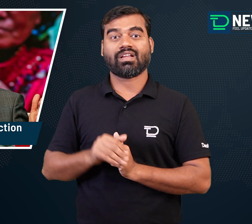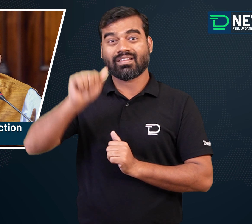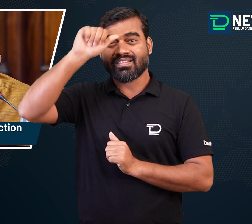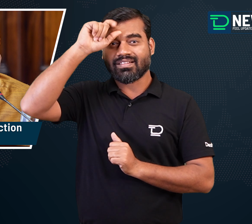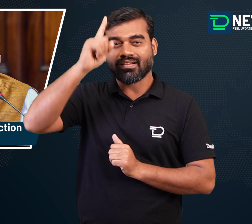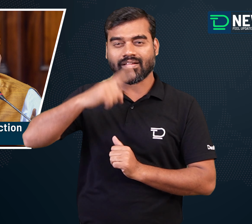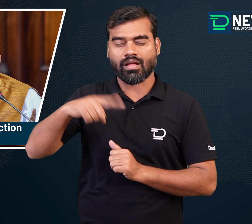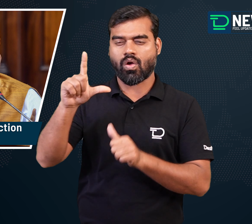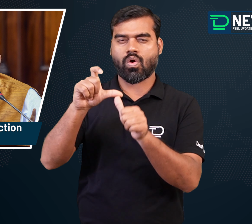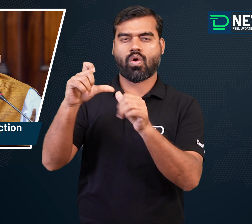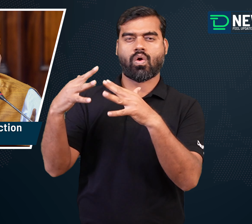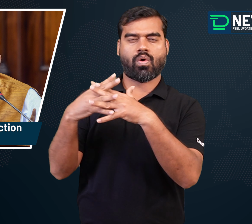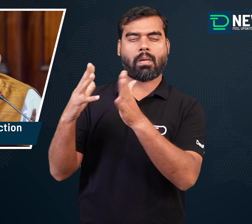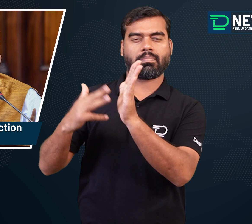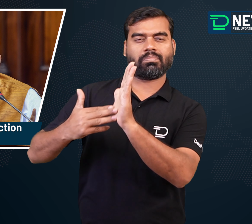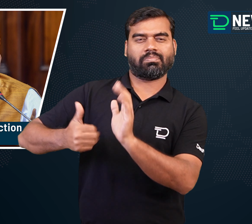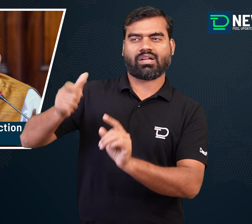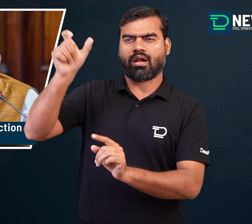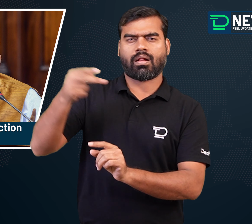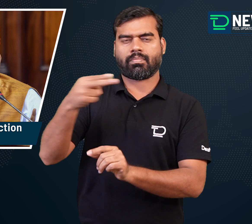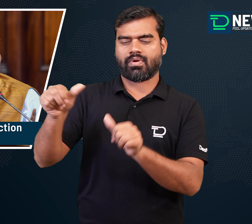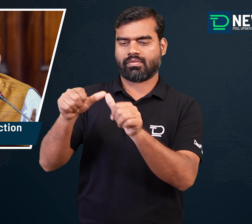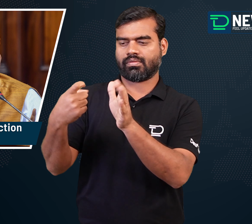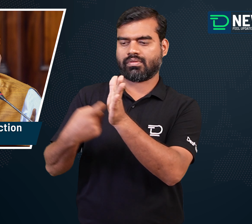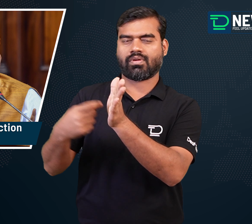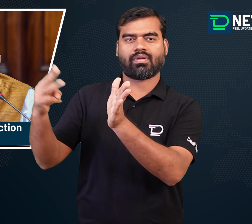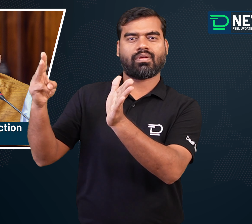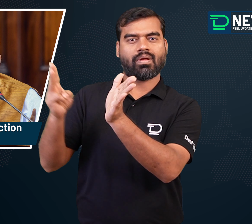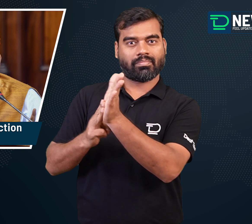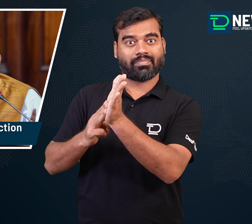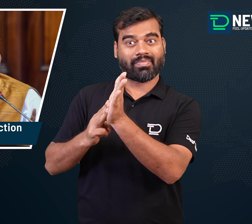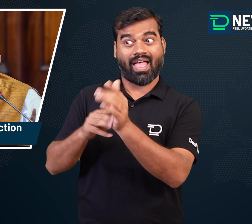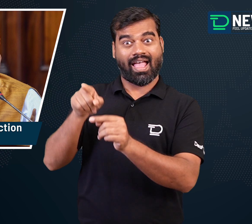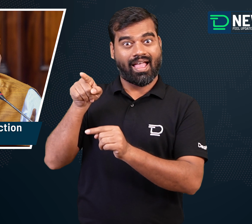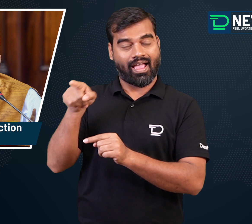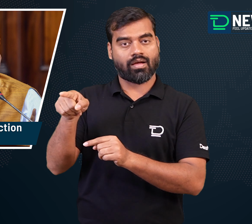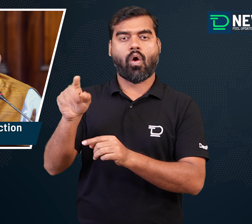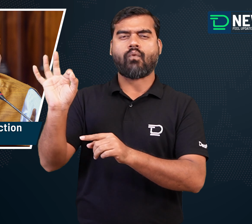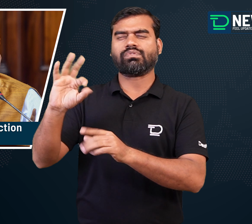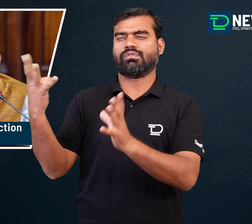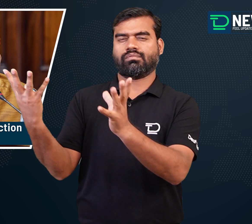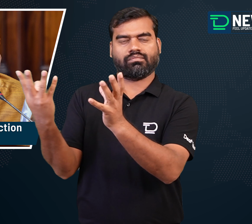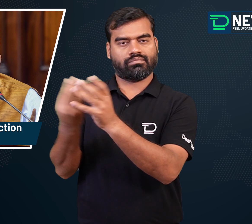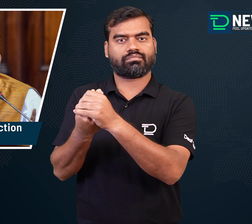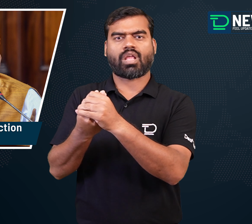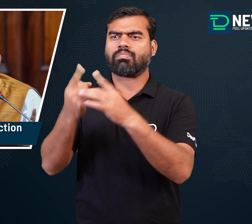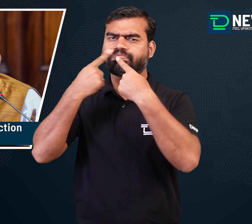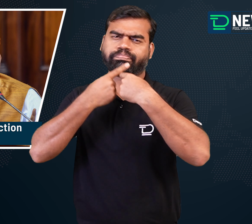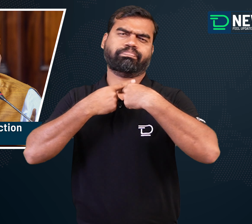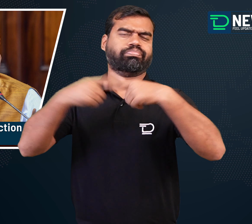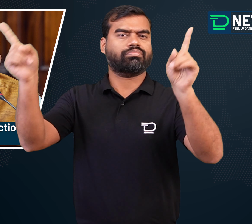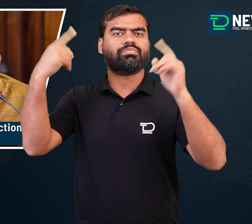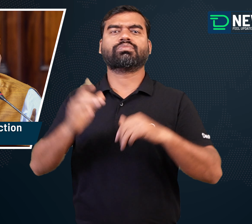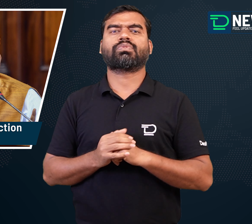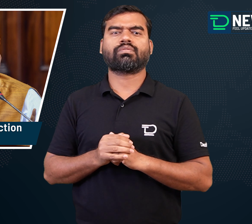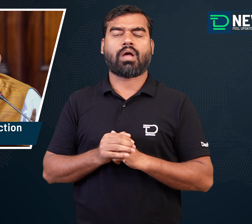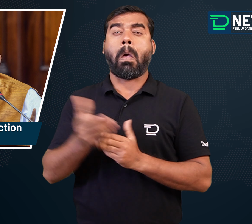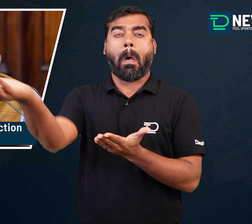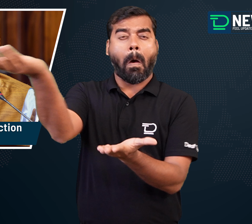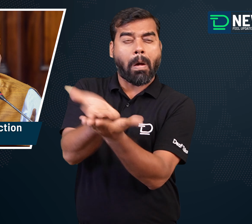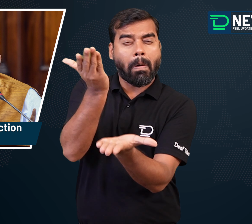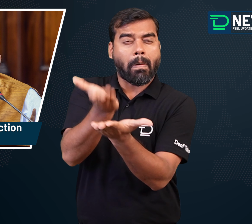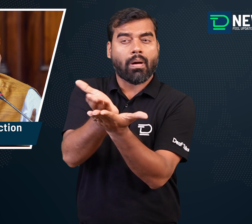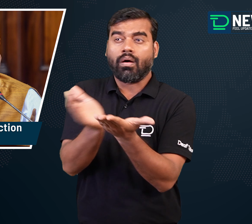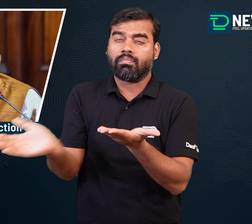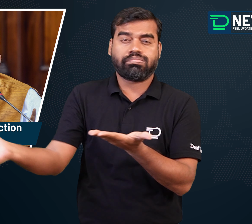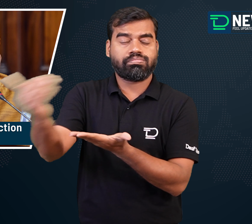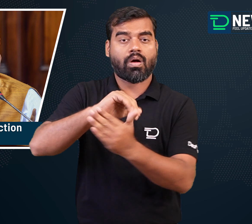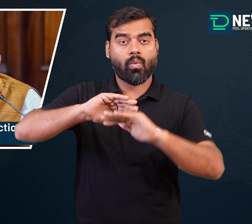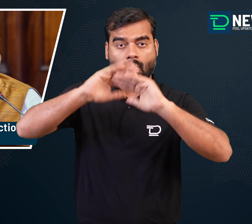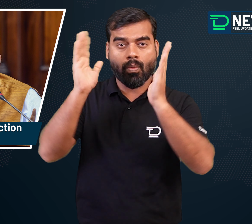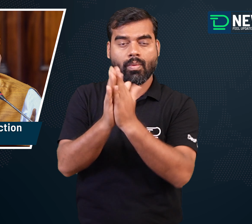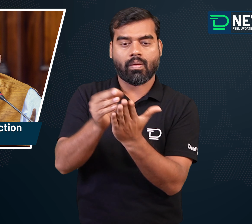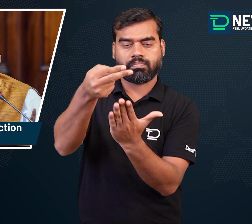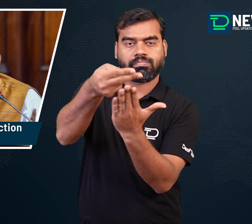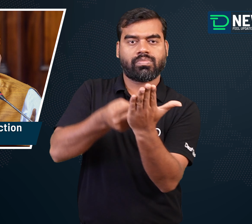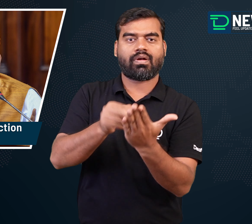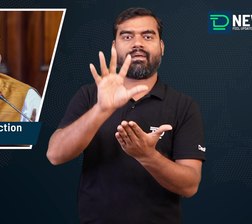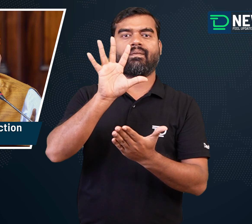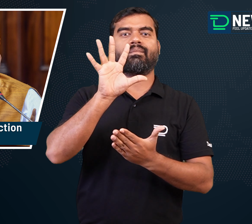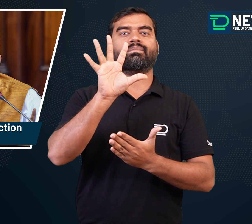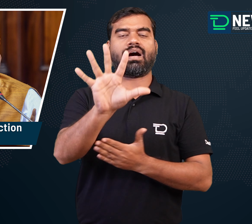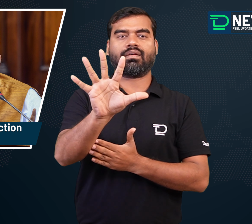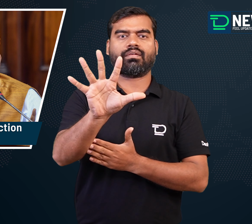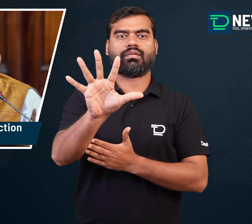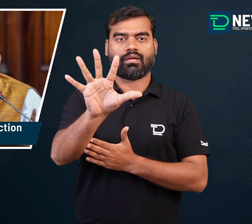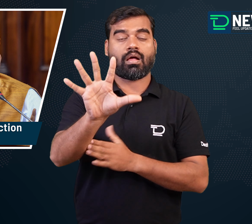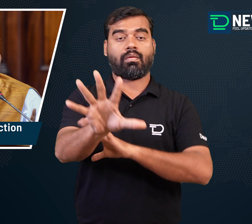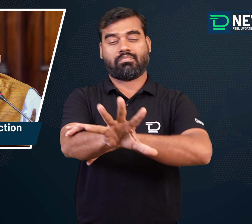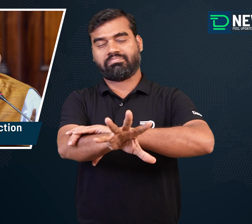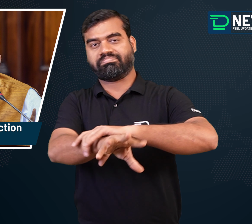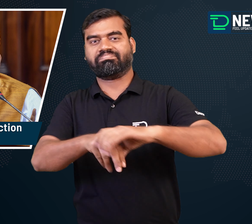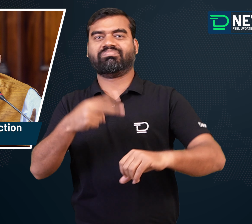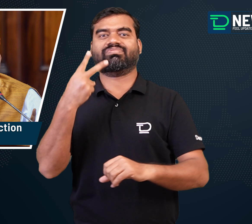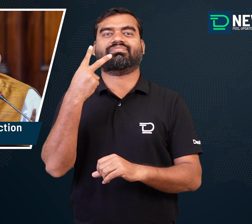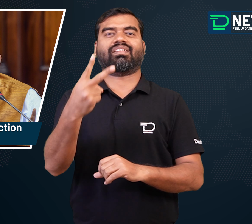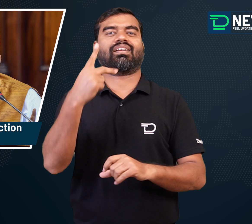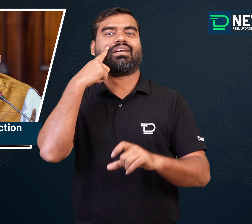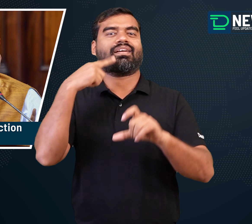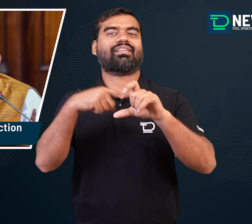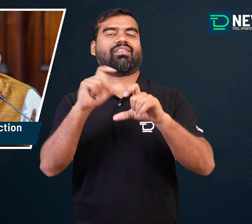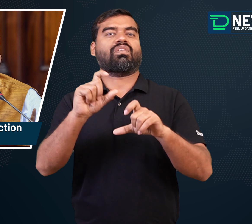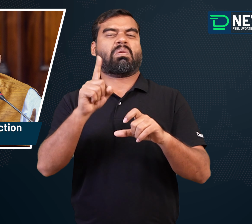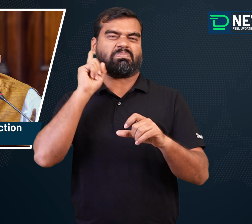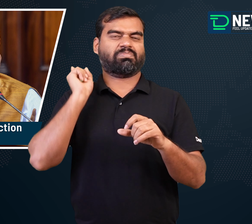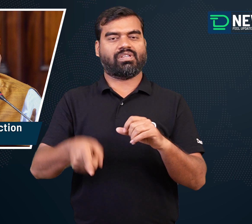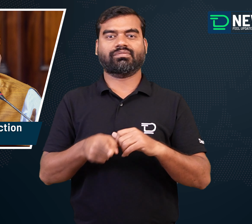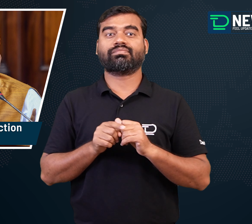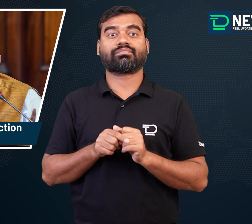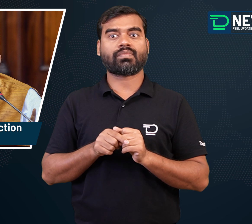The Union Law Minister, Arjun Ram Meghwal, and other officers started collecting the names of five officers for these two posts.